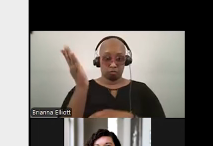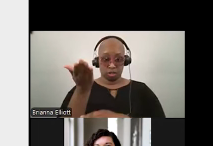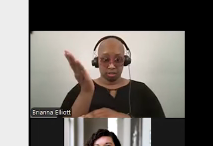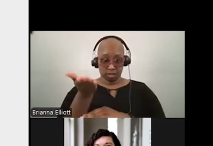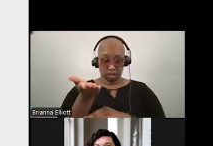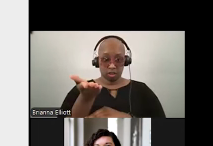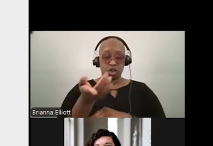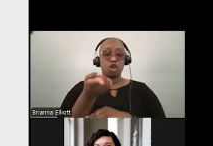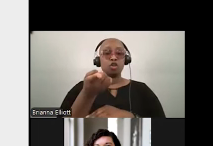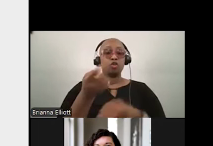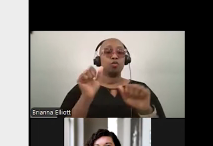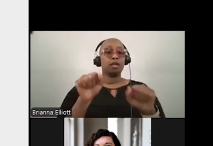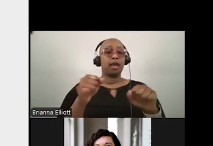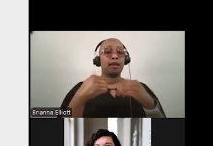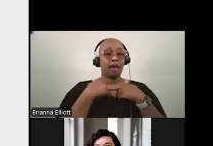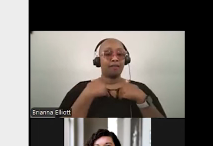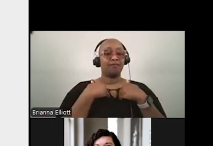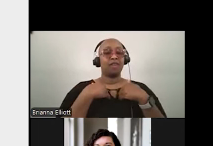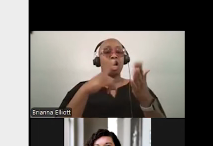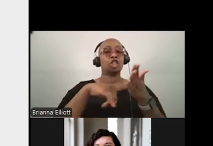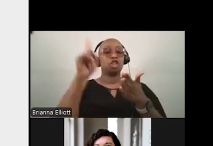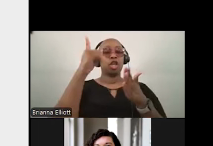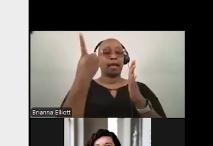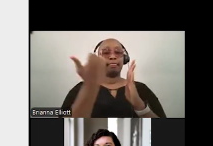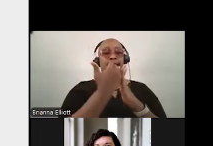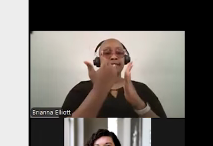checklist. But again, just to keep it in your mind as we're starting to go through some of